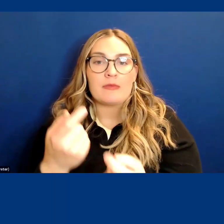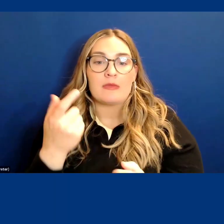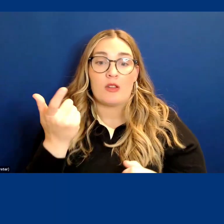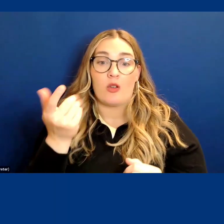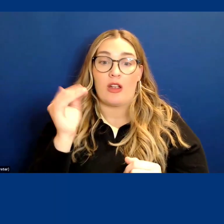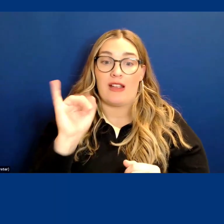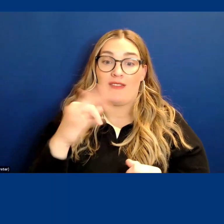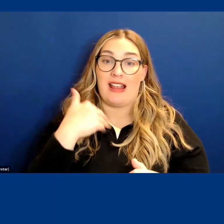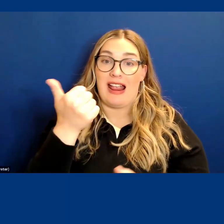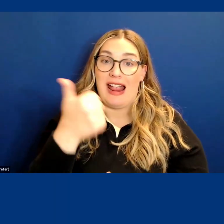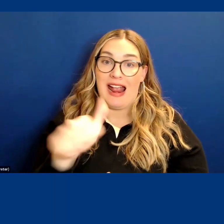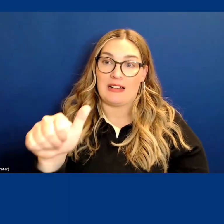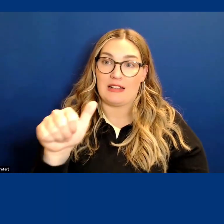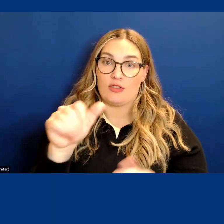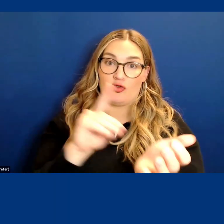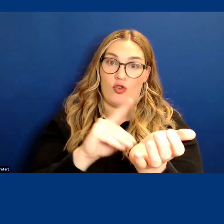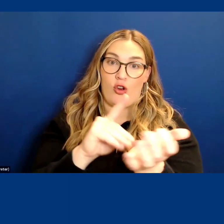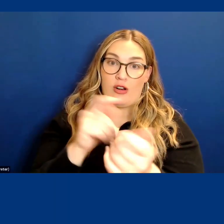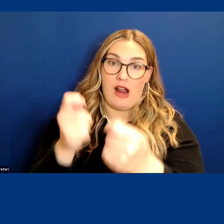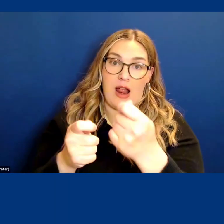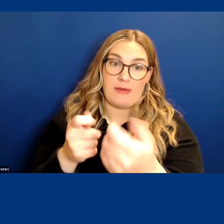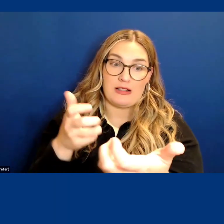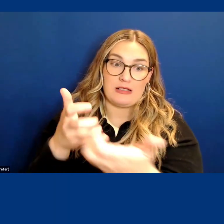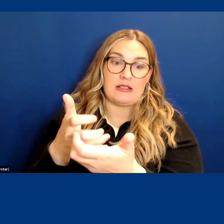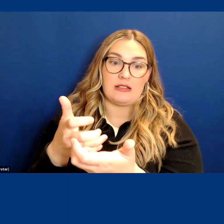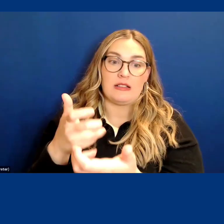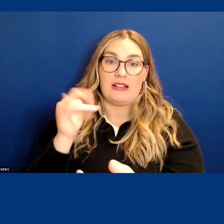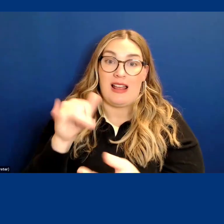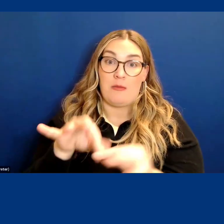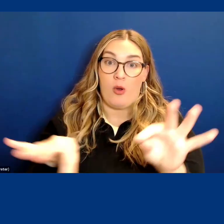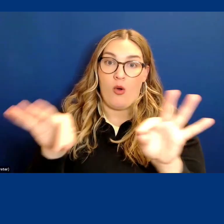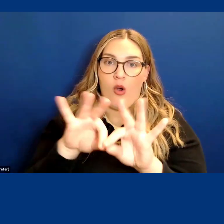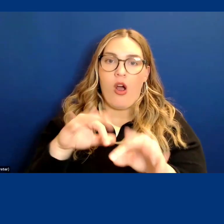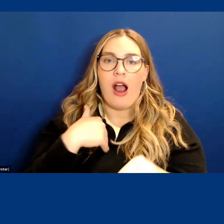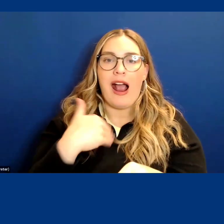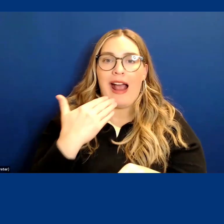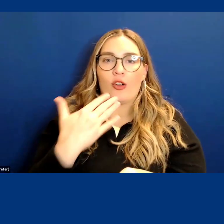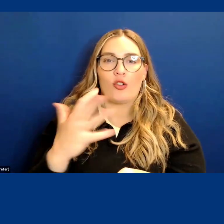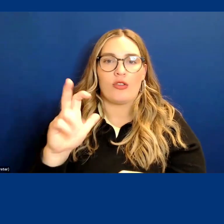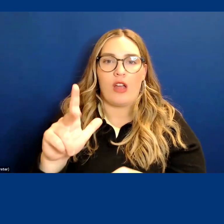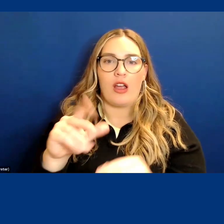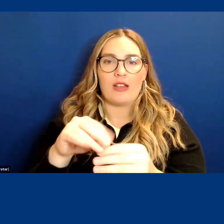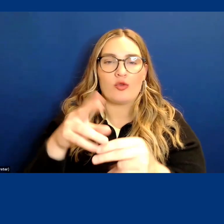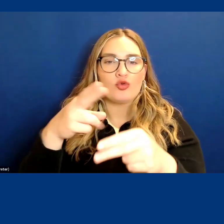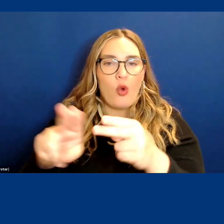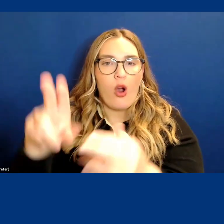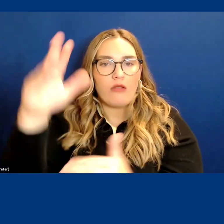especially important, I've had good luck with putting them in that short version of the birth plan